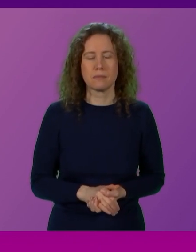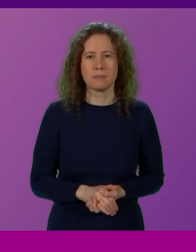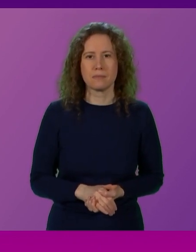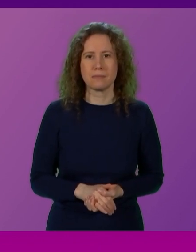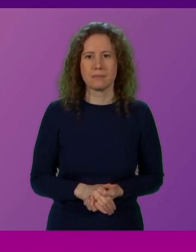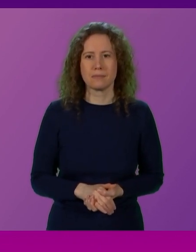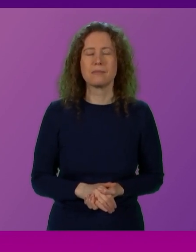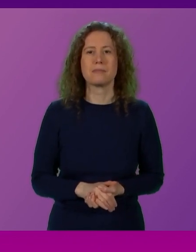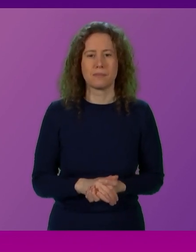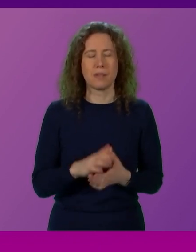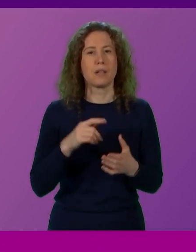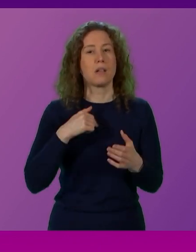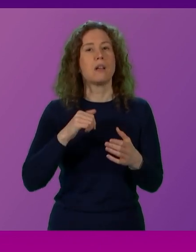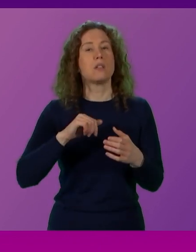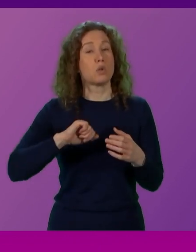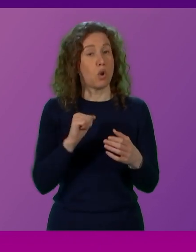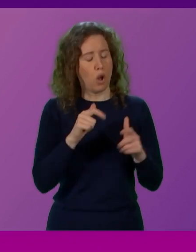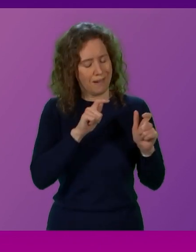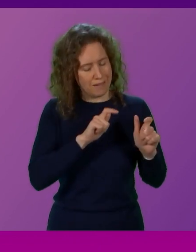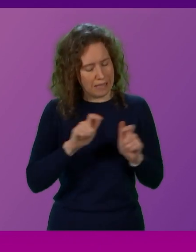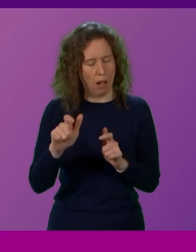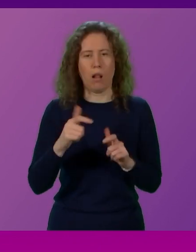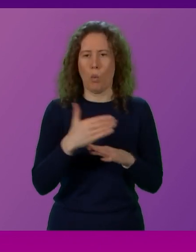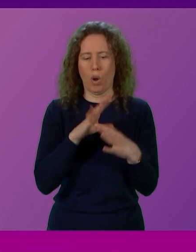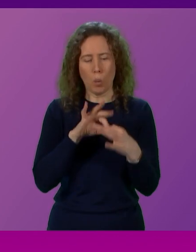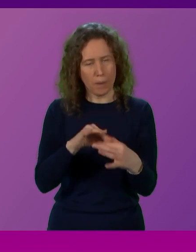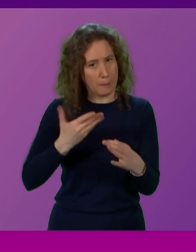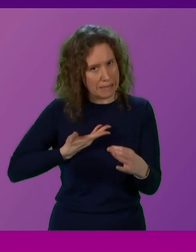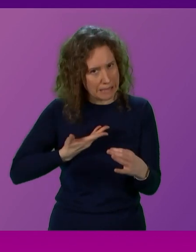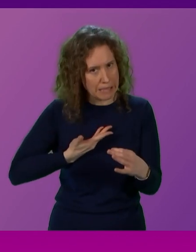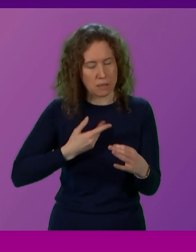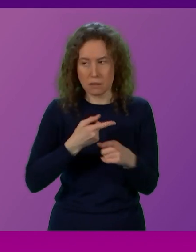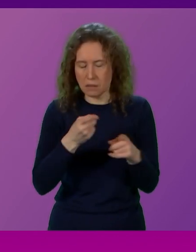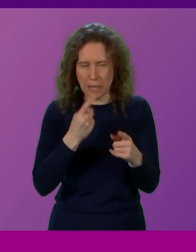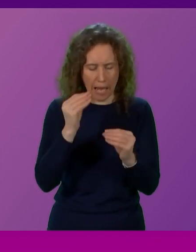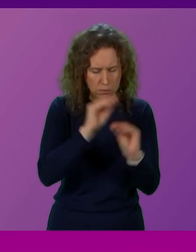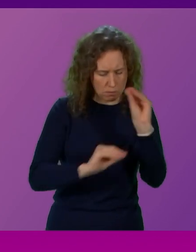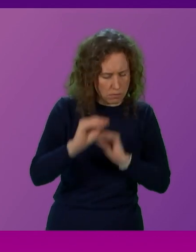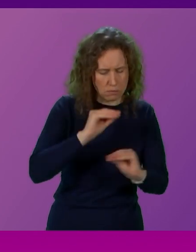Circularity Scotland continues to work with businesses as they finalise operational delivery